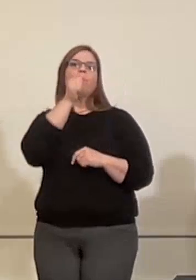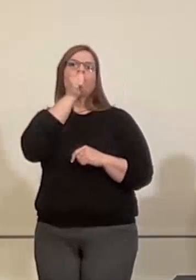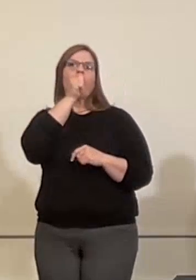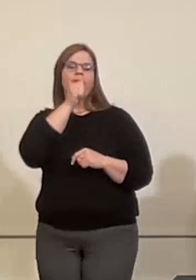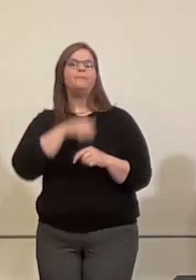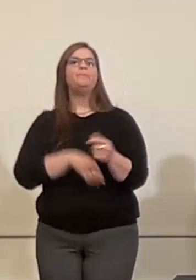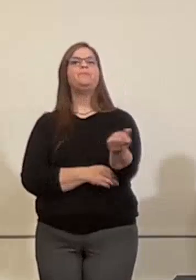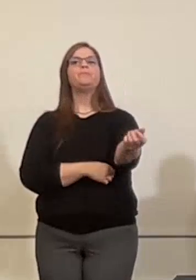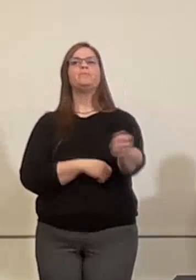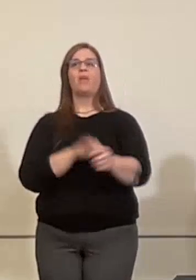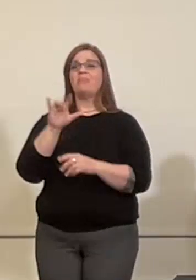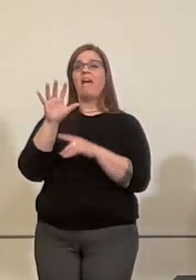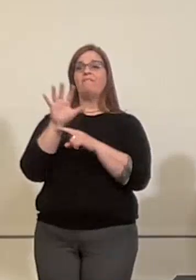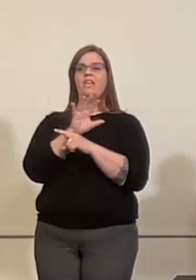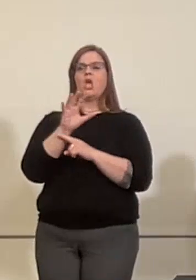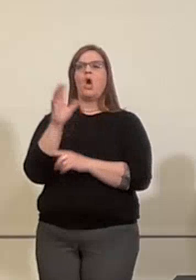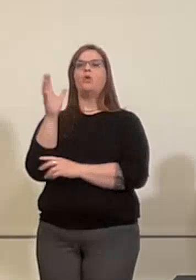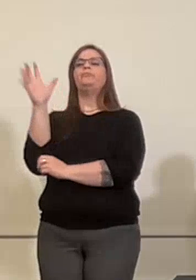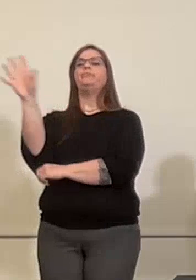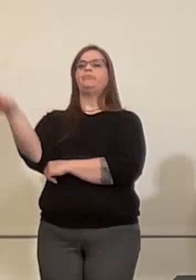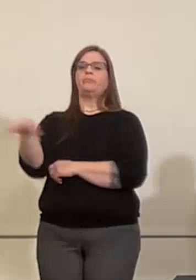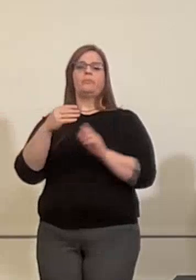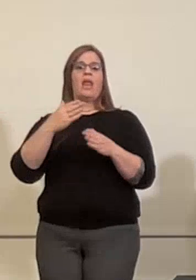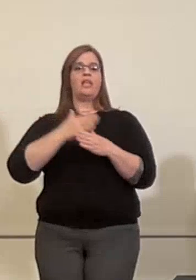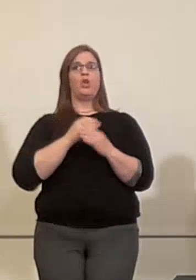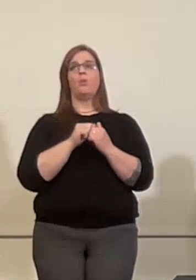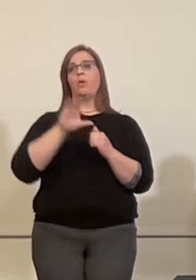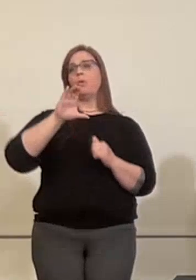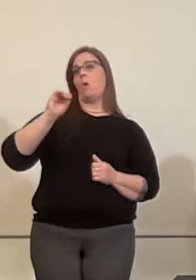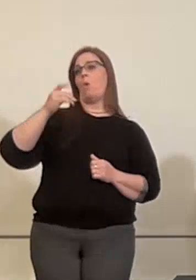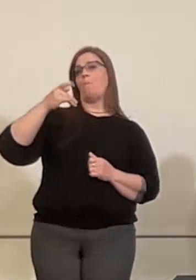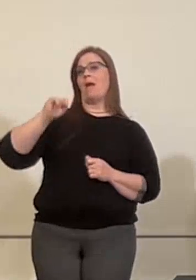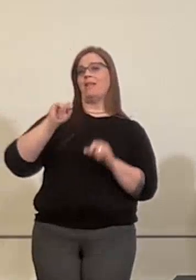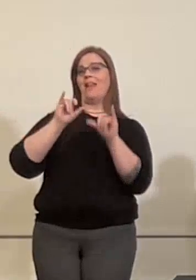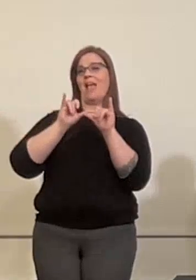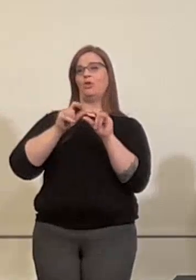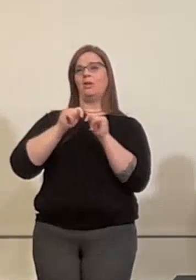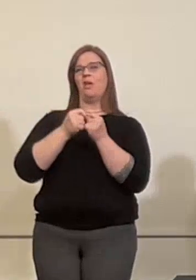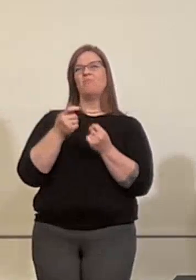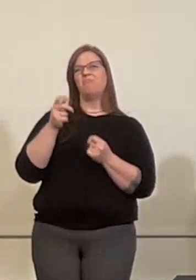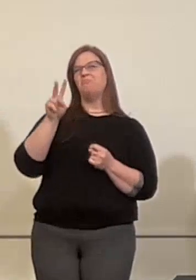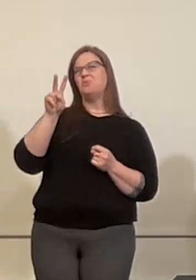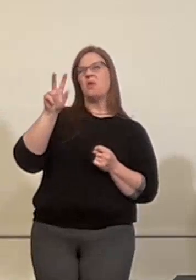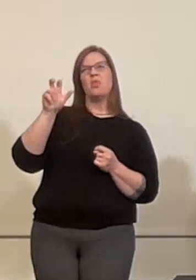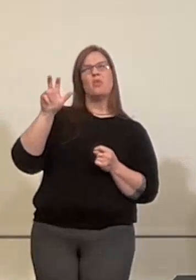I took that video and I shared it with our copilot engineering teams with a couple of 100 people that are working on copilot that area.